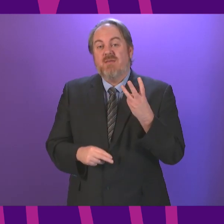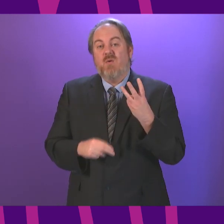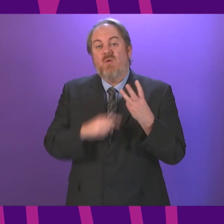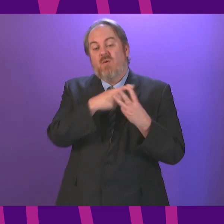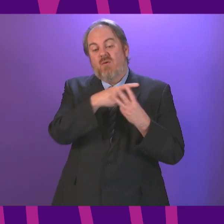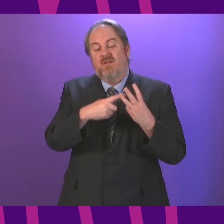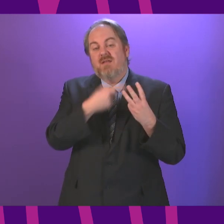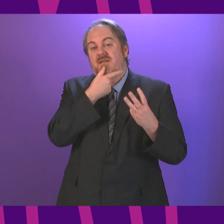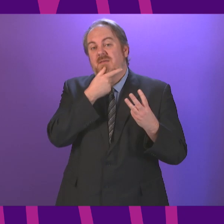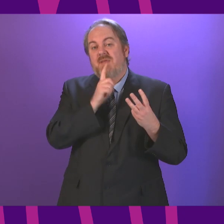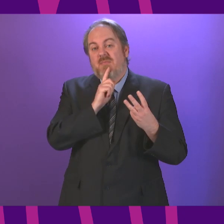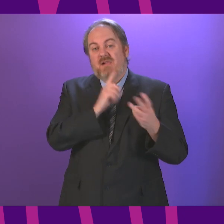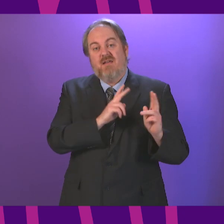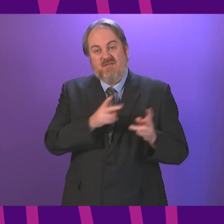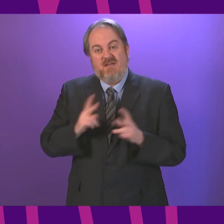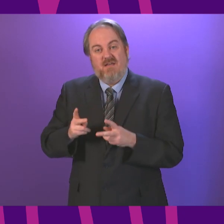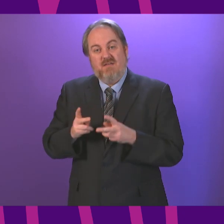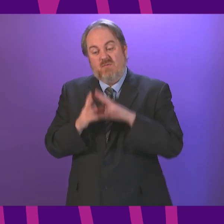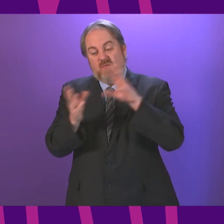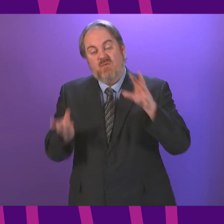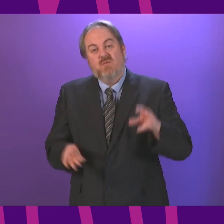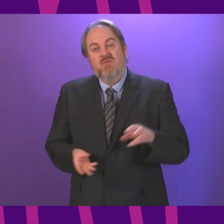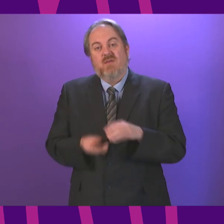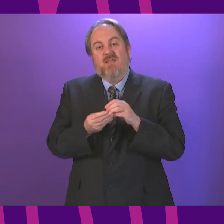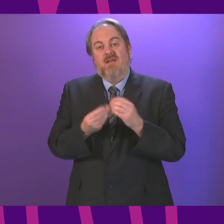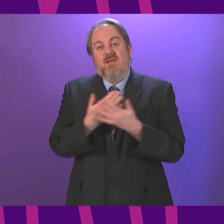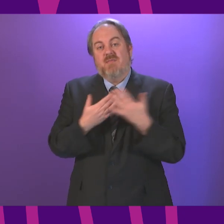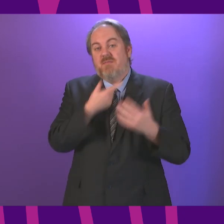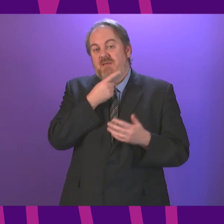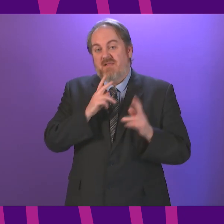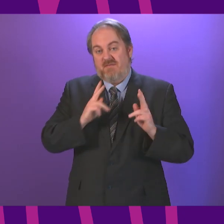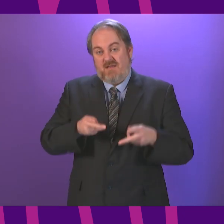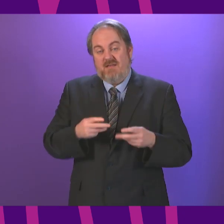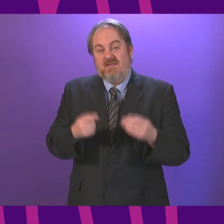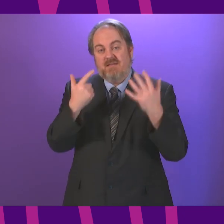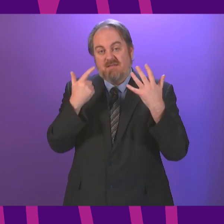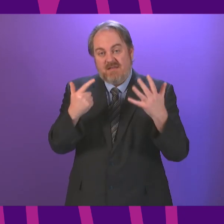which takes the total number of deaths under the daily measurement to 7,562.